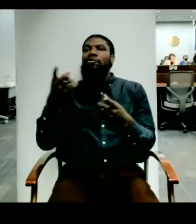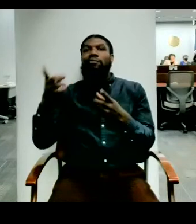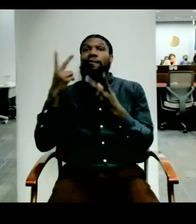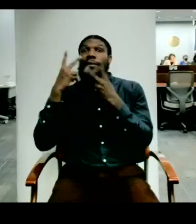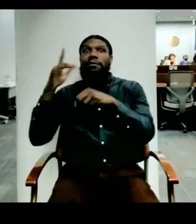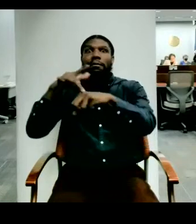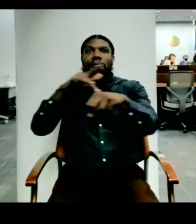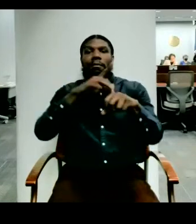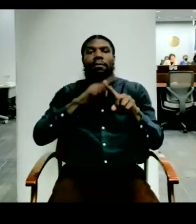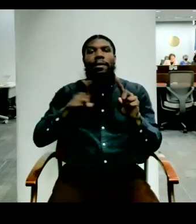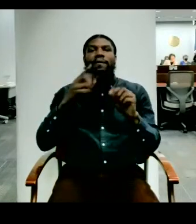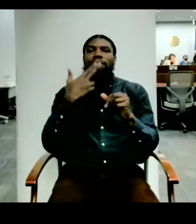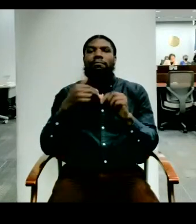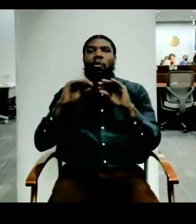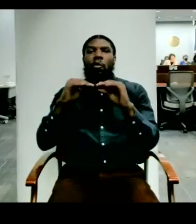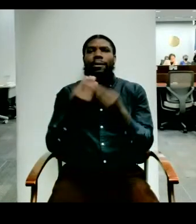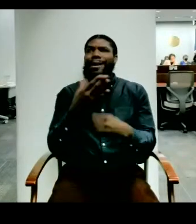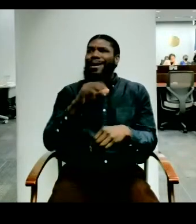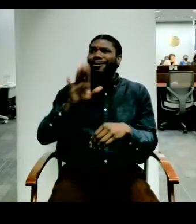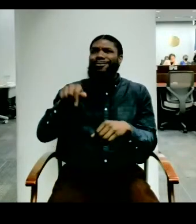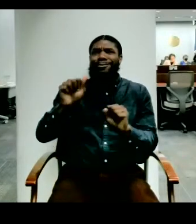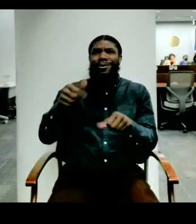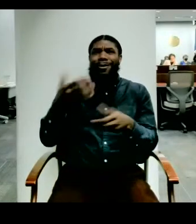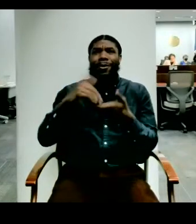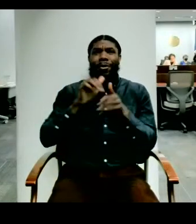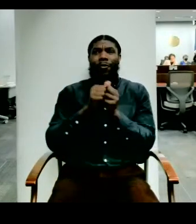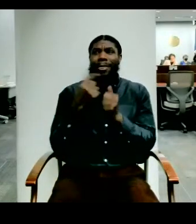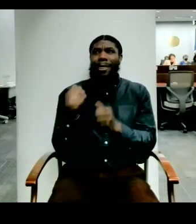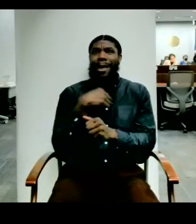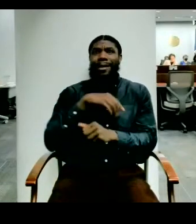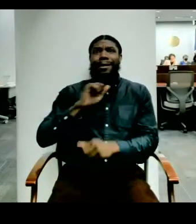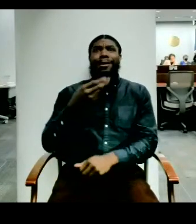partnering with organizations like SHRM, I know we have tons of events where we